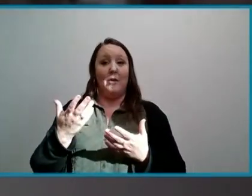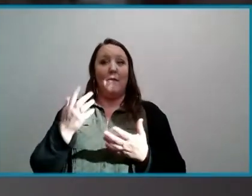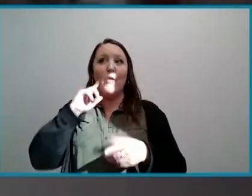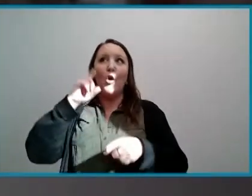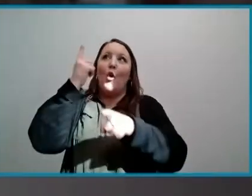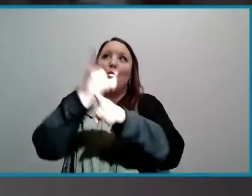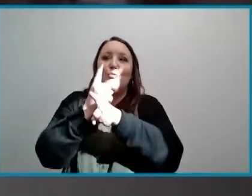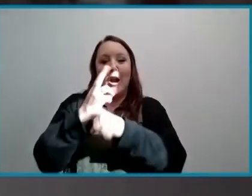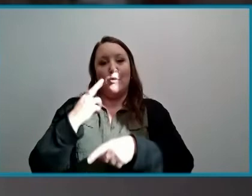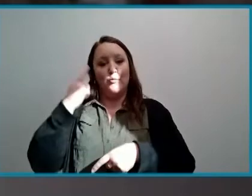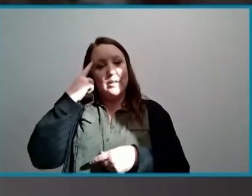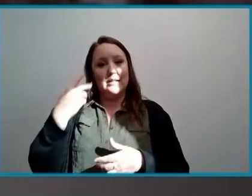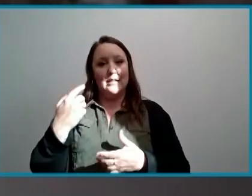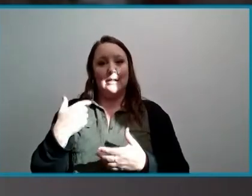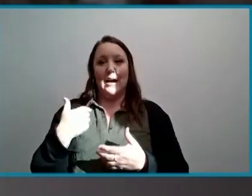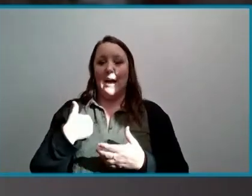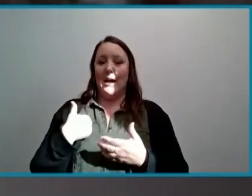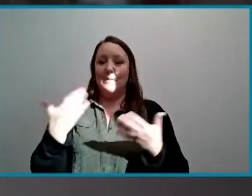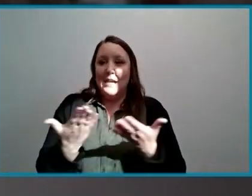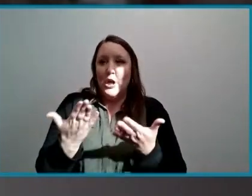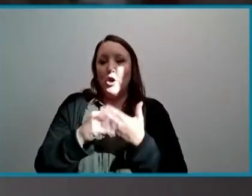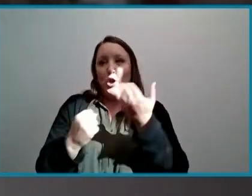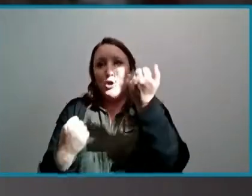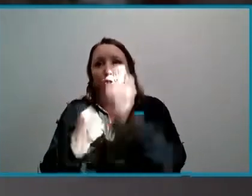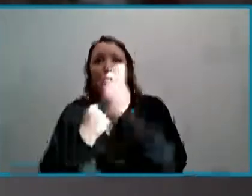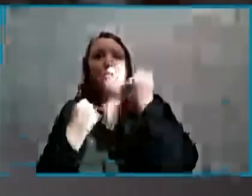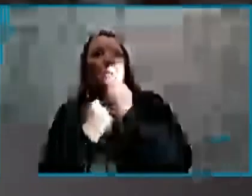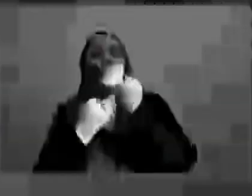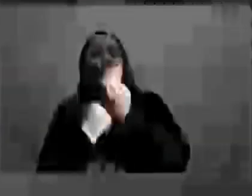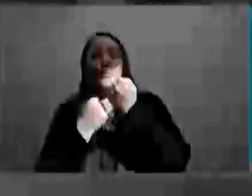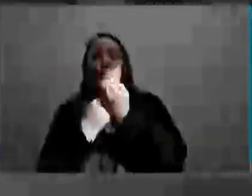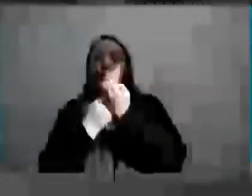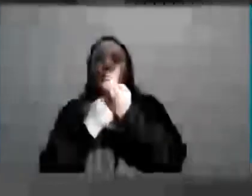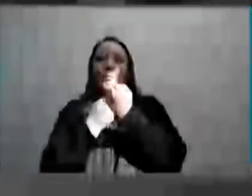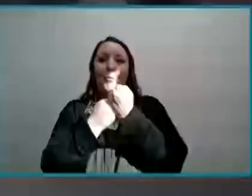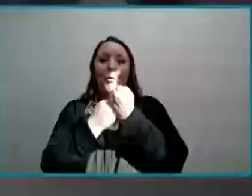You're there to specifically support that community in making the connection